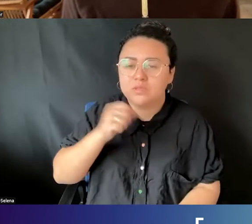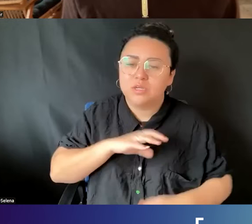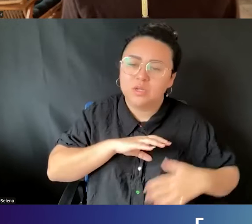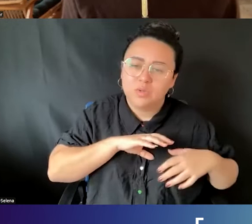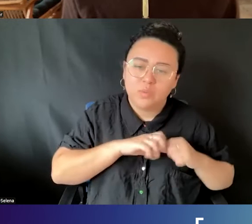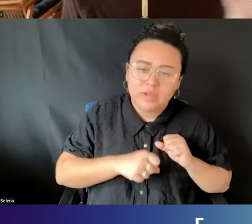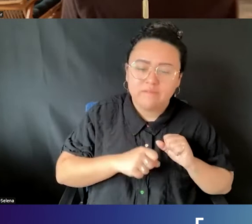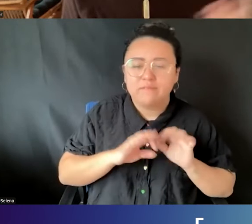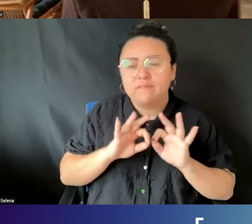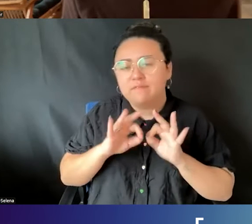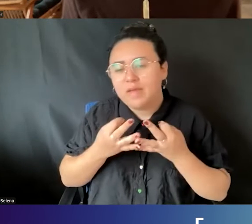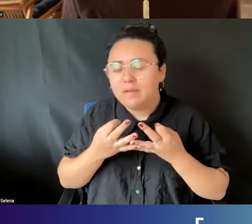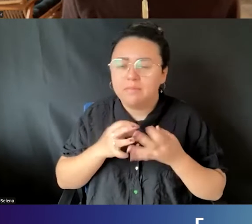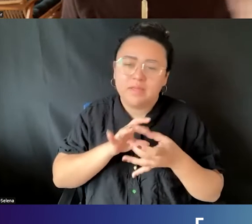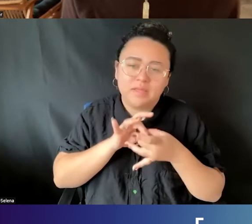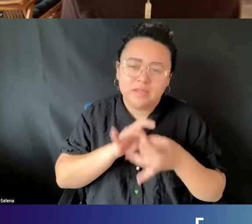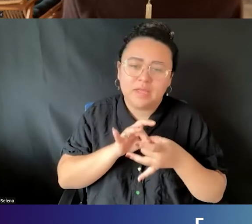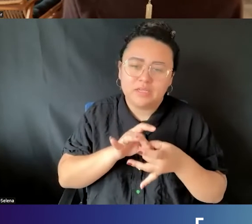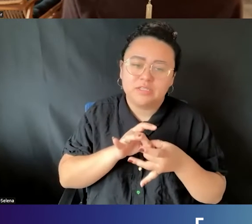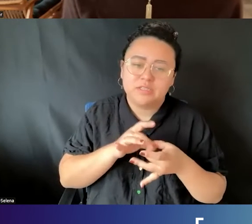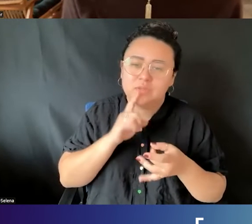you know, and then we we had this really successful launch